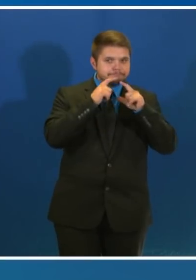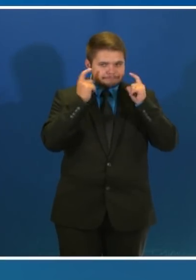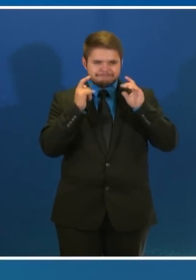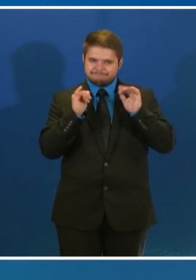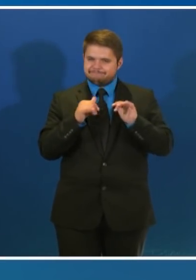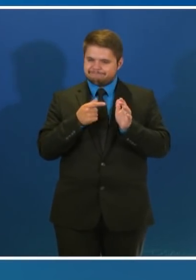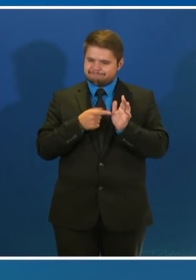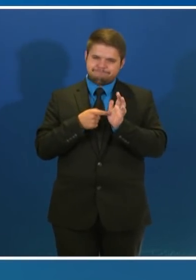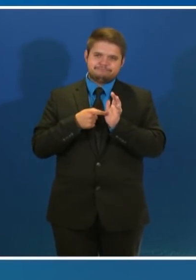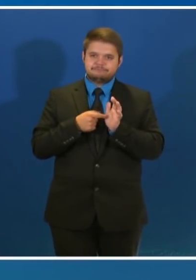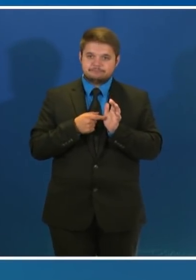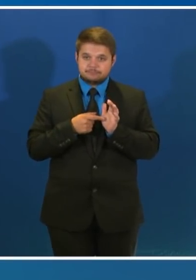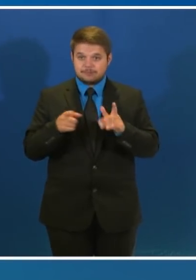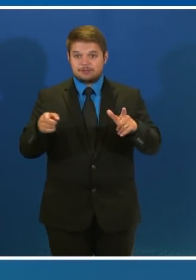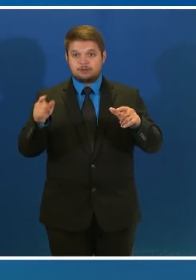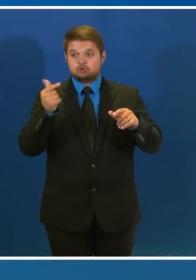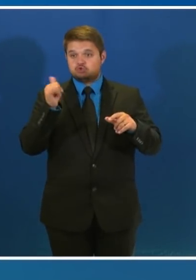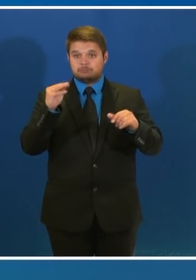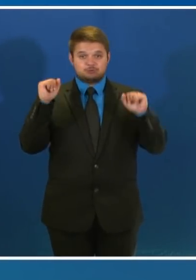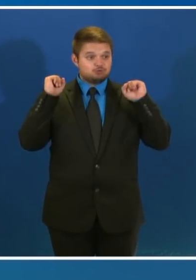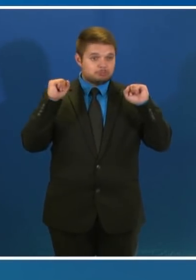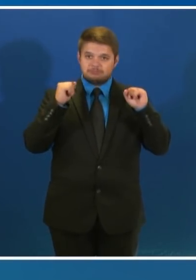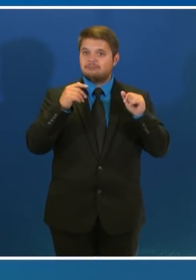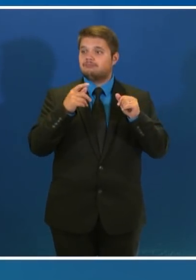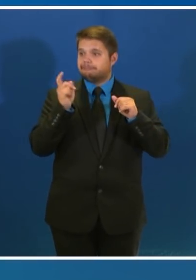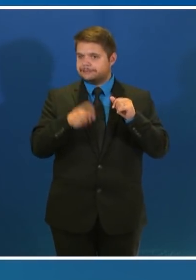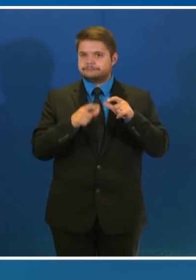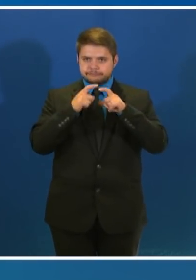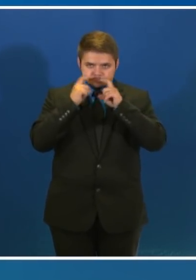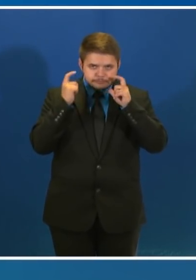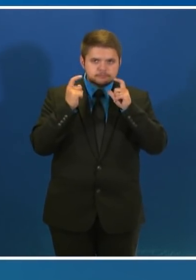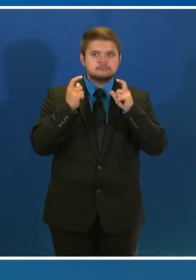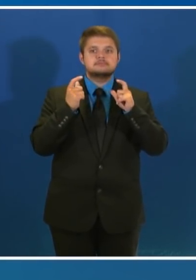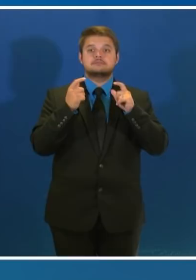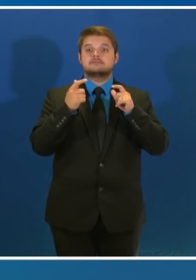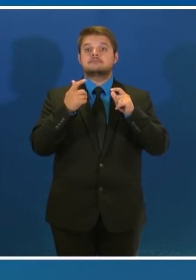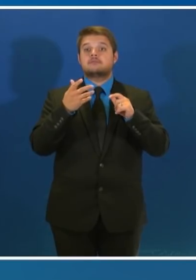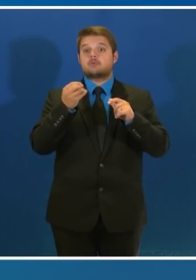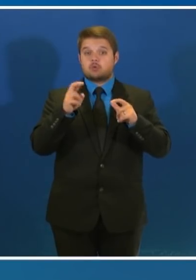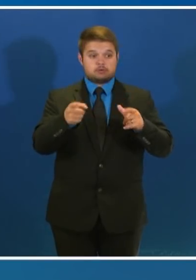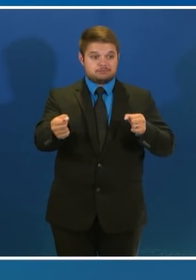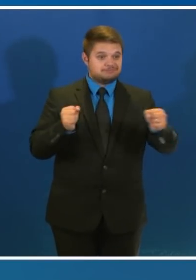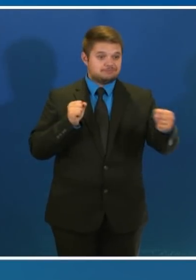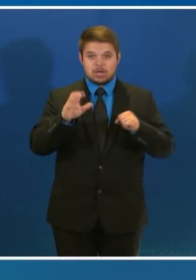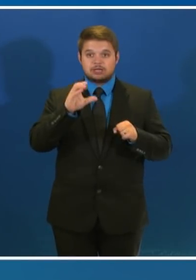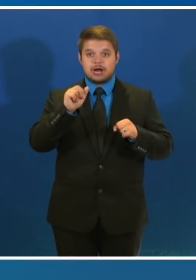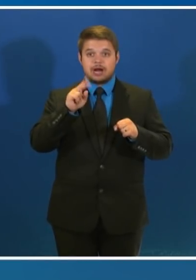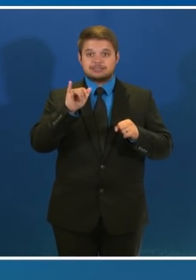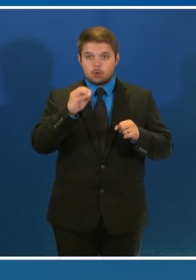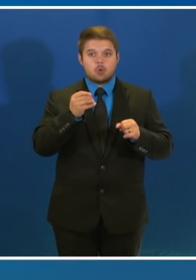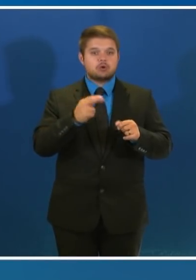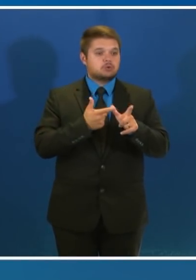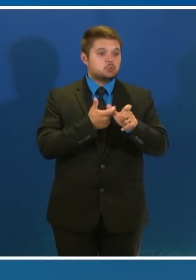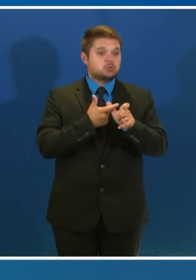equipment with exertion or when you're swimming Marshall pool. The current status of City